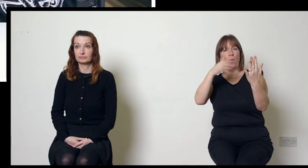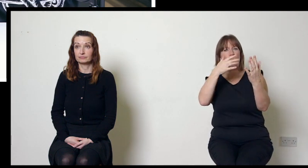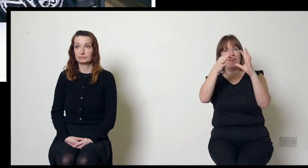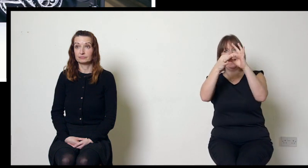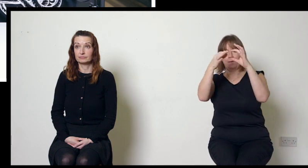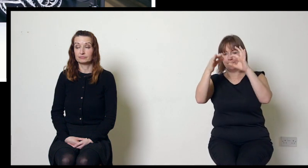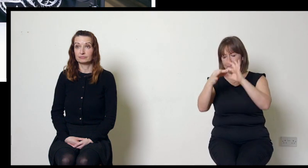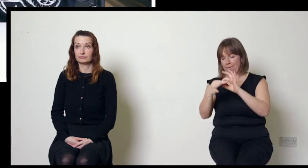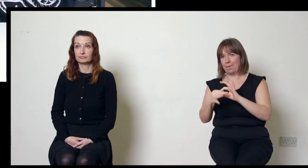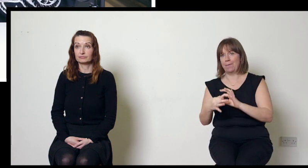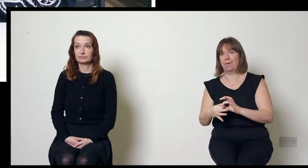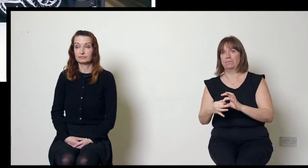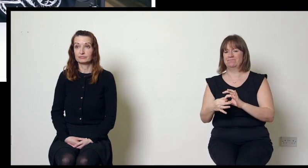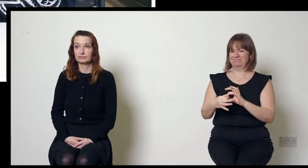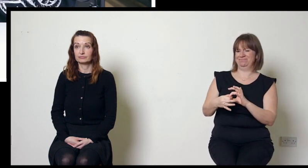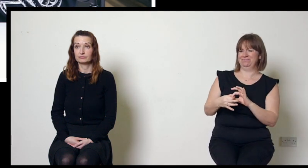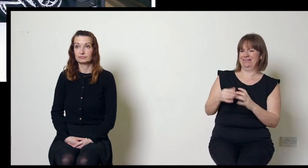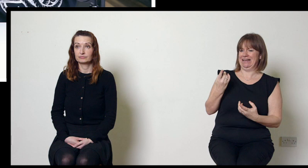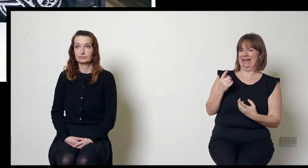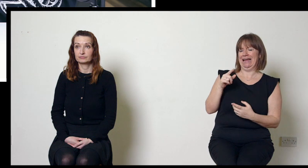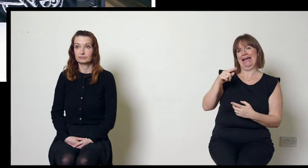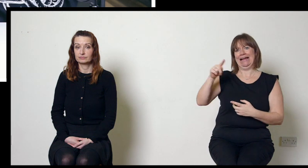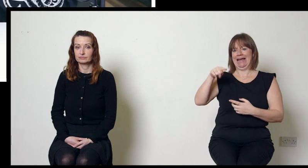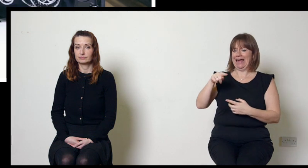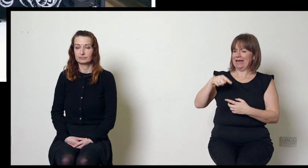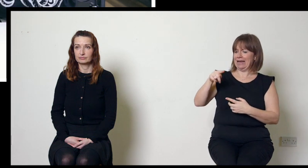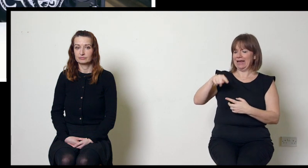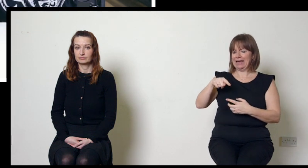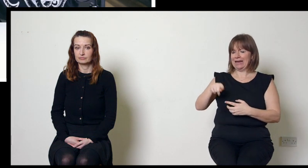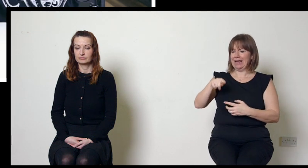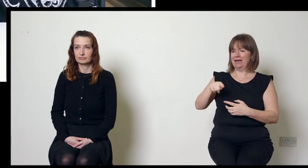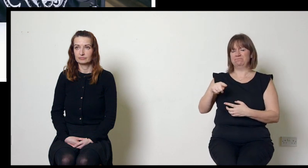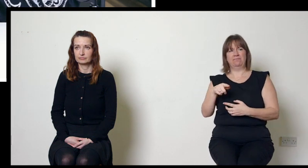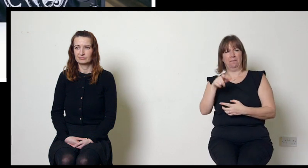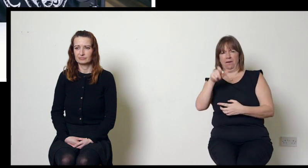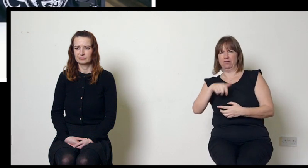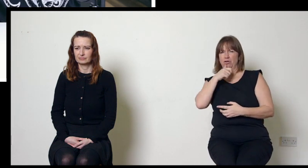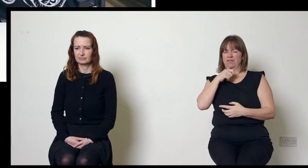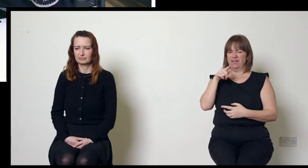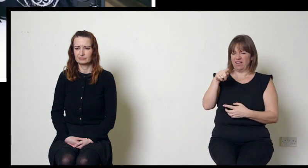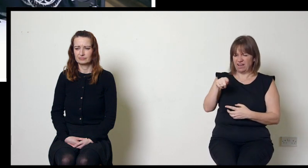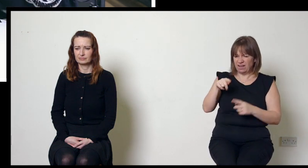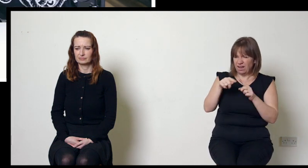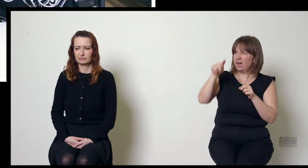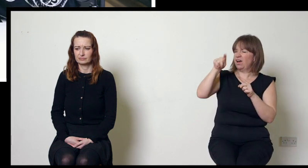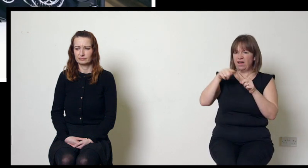So it just comes up with a series of click, click, click, click here. So for the person using it, they have no idea of which button corresponds to which bit.